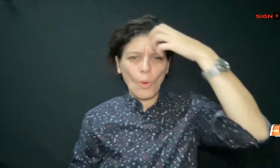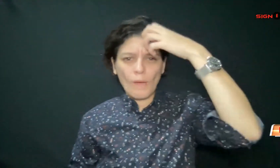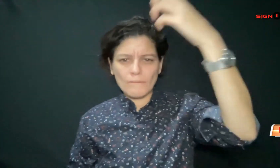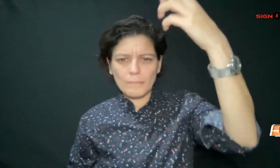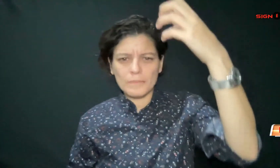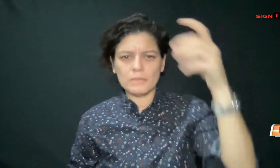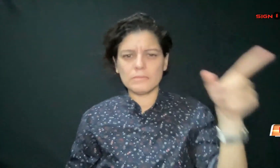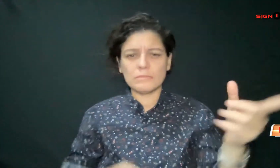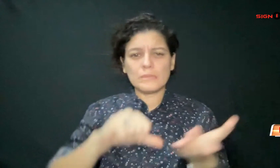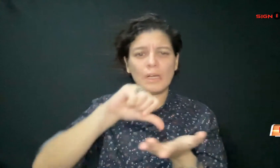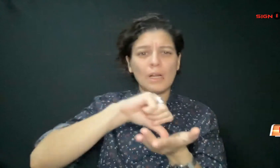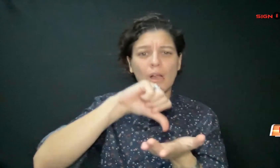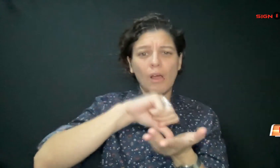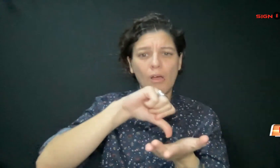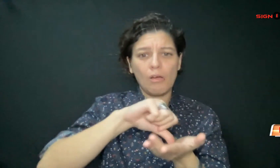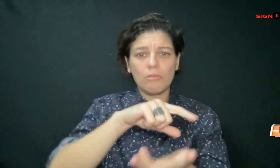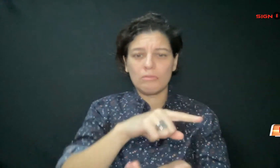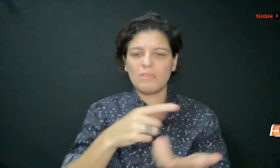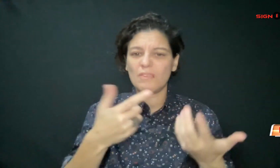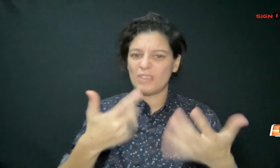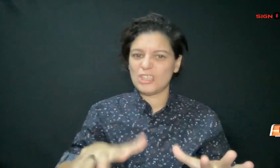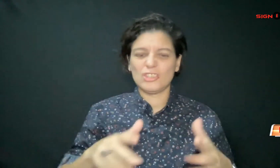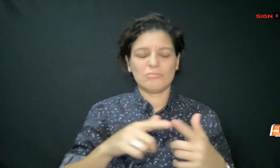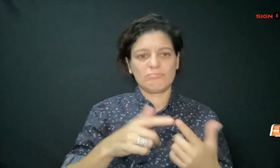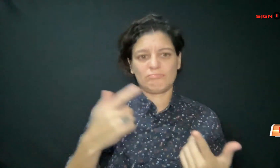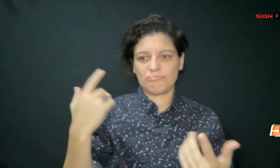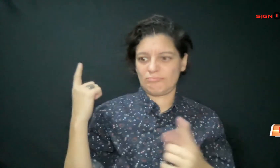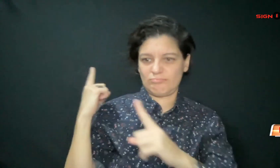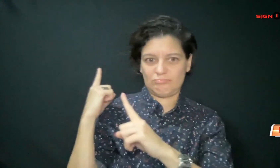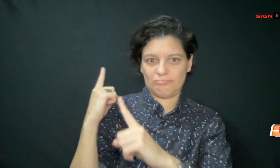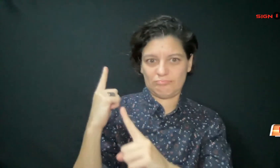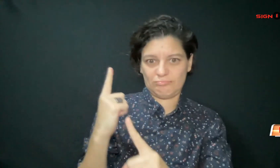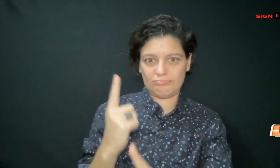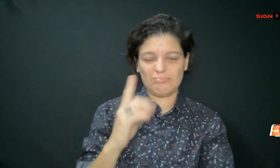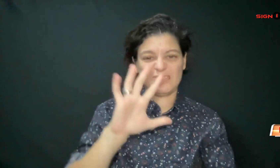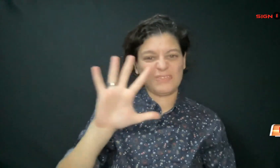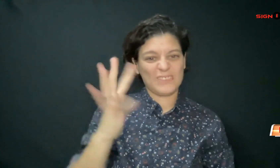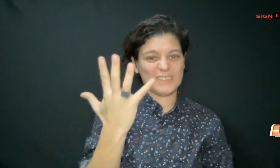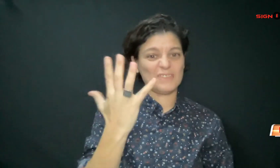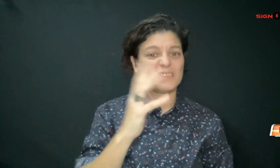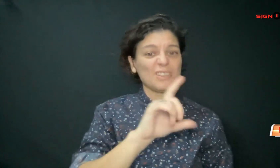antigovernment demonstrations in Iran have entered the fifth straight week